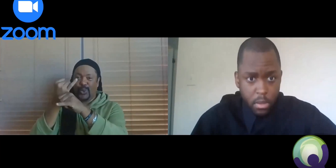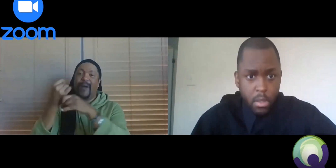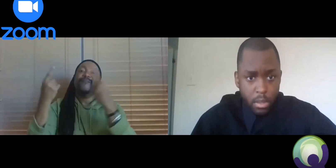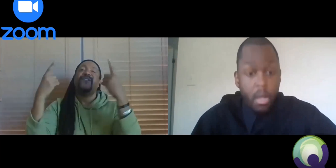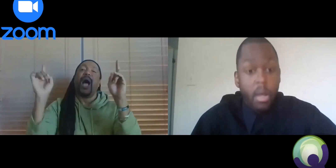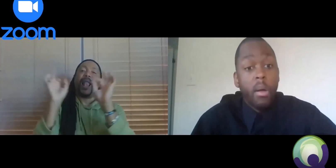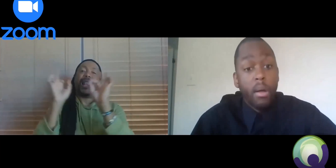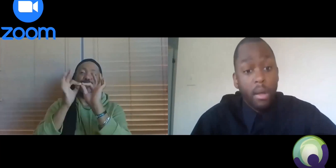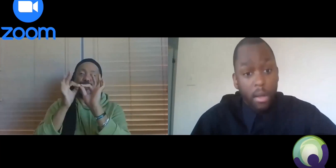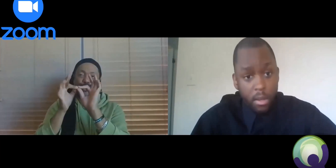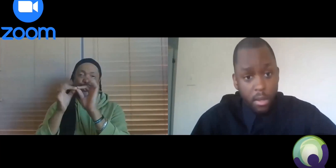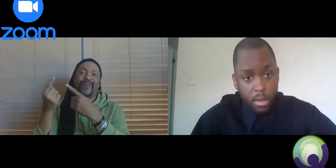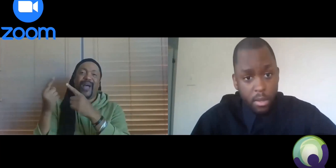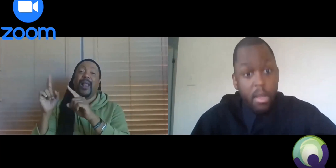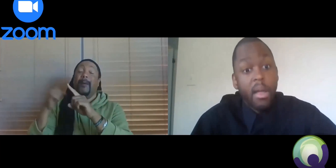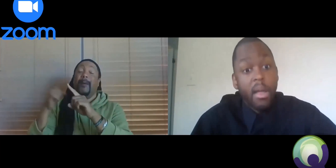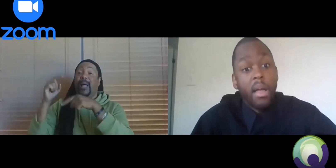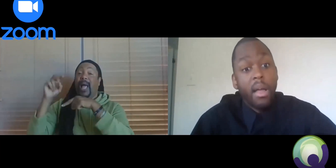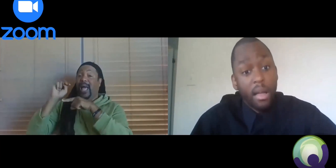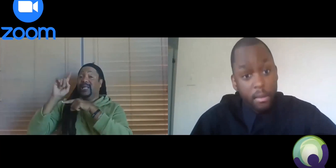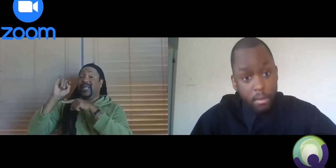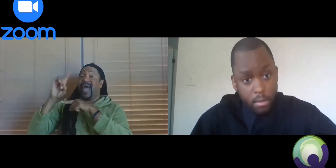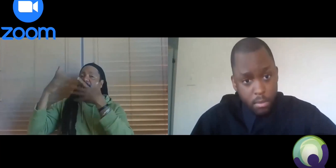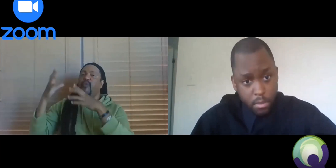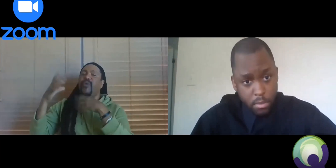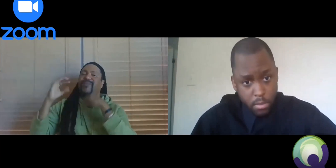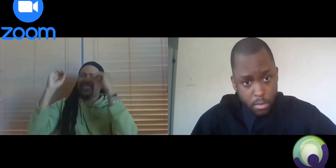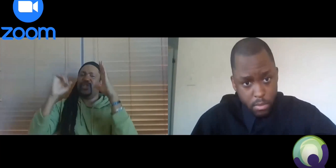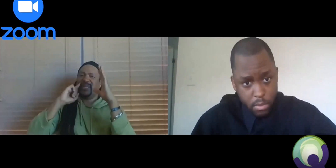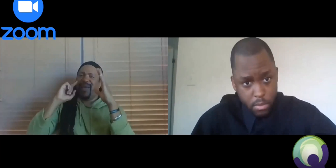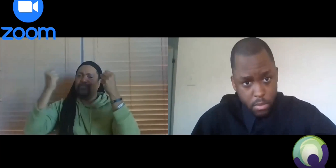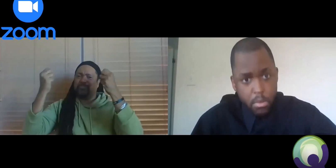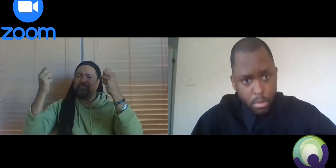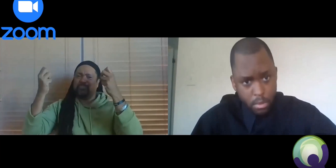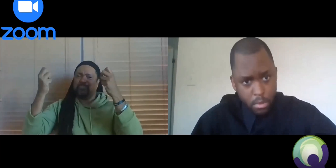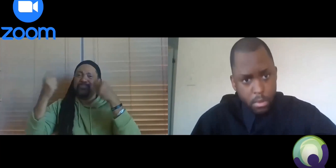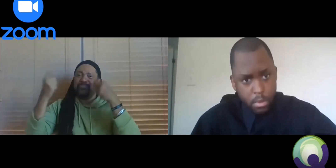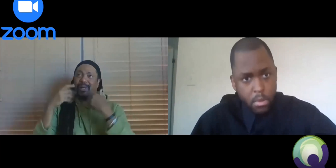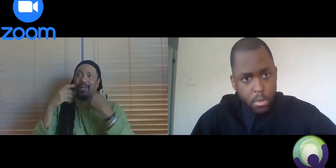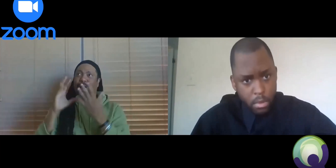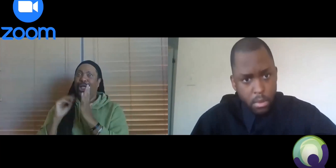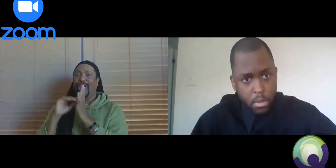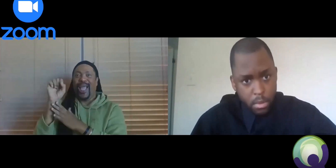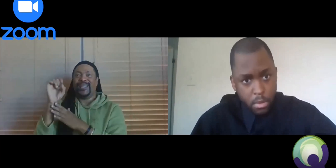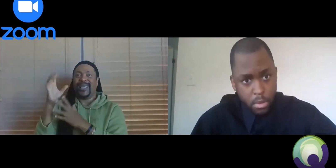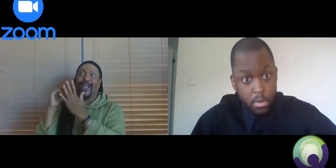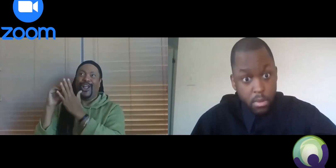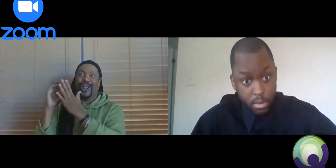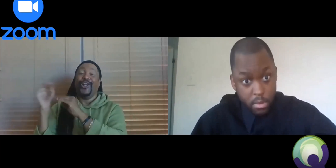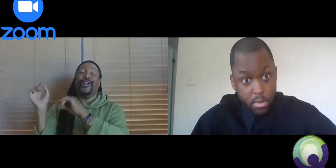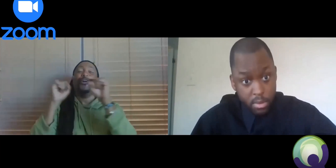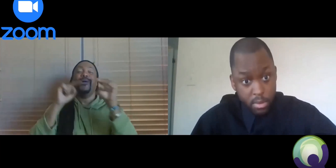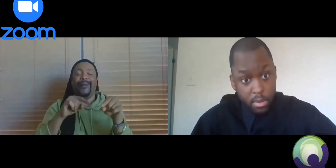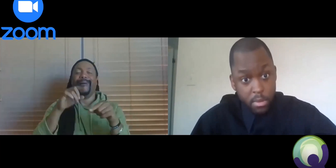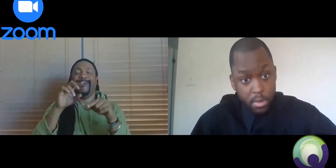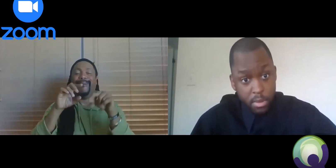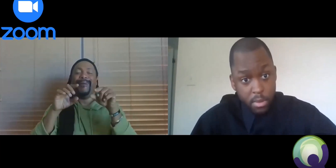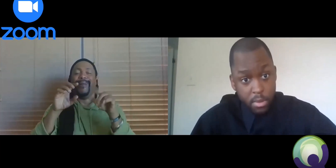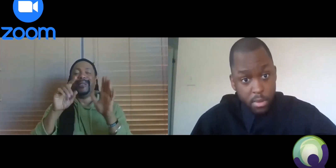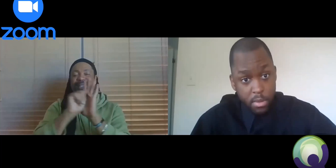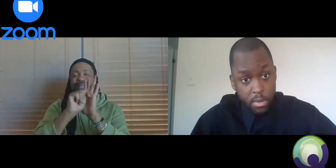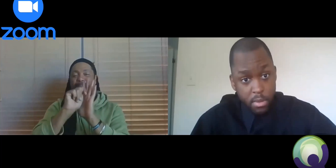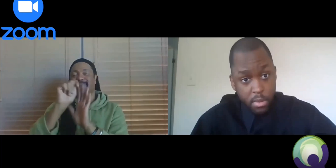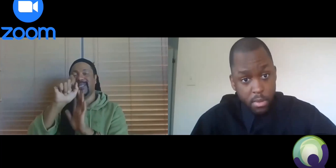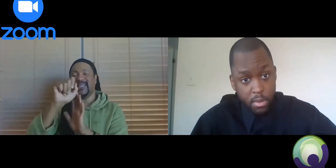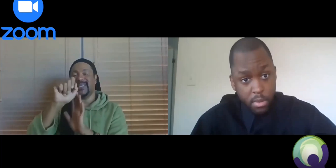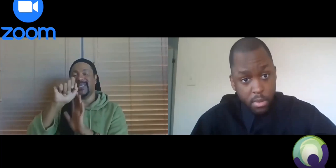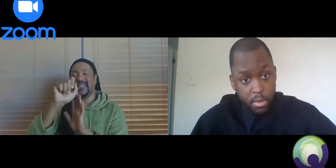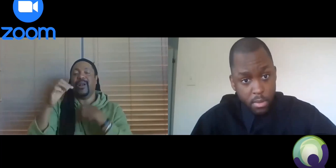In NTID, I finally had interpreters even though we had deaf teachers who signed. So I continued learning ASL.